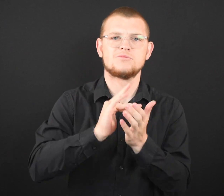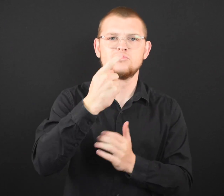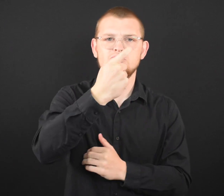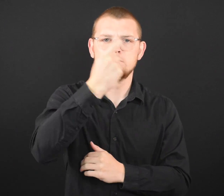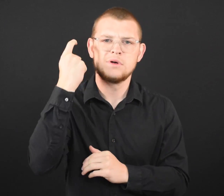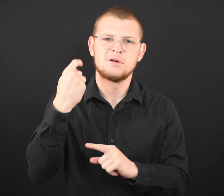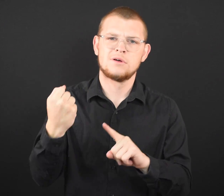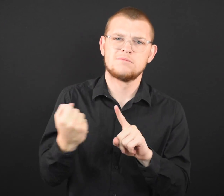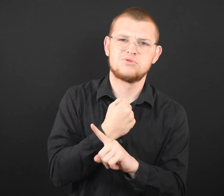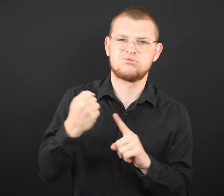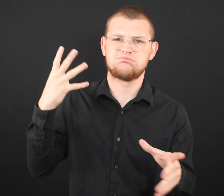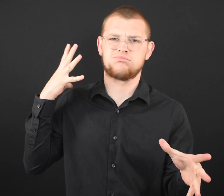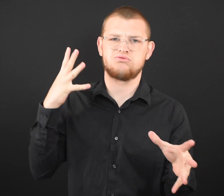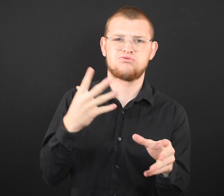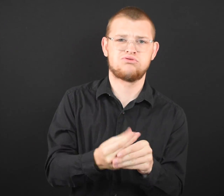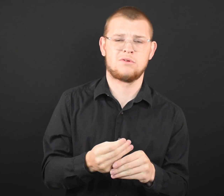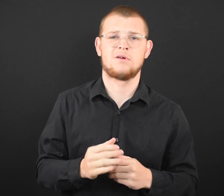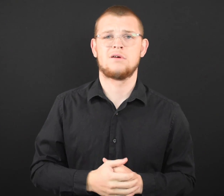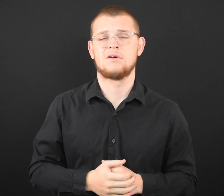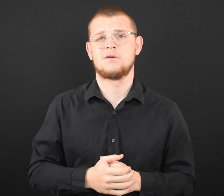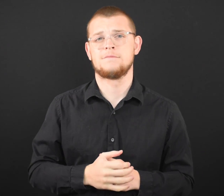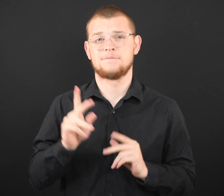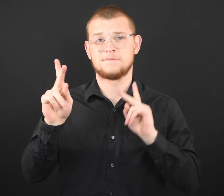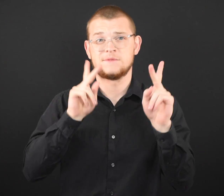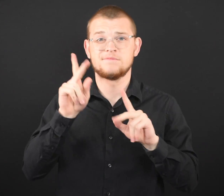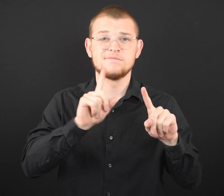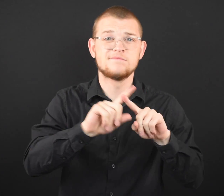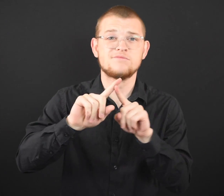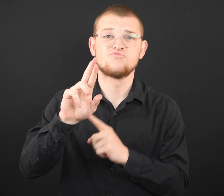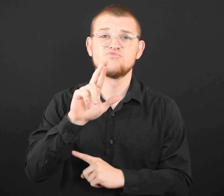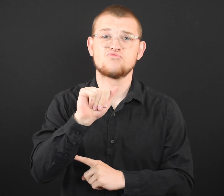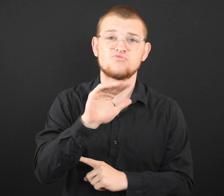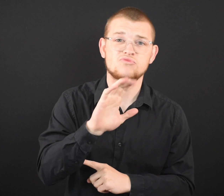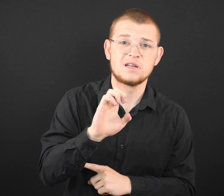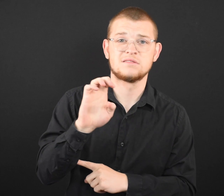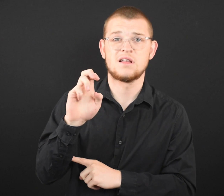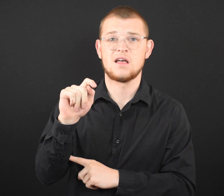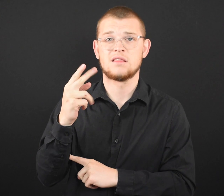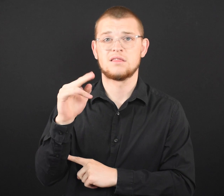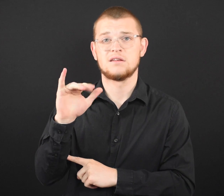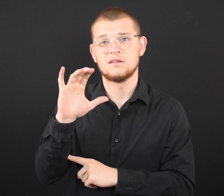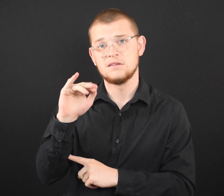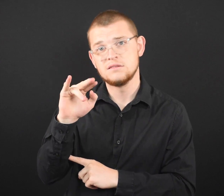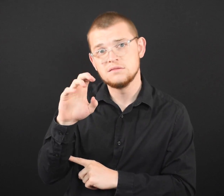different races, ethnicities, ages, and health conditions participated in the vaccine studies,